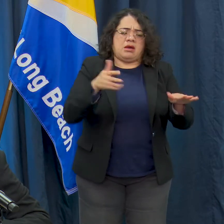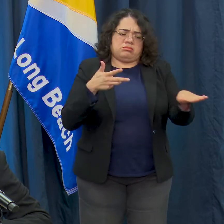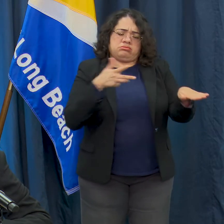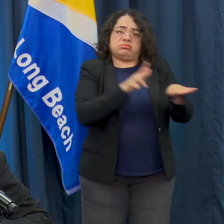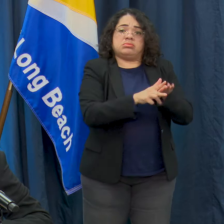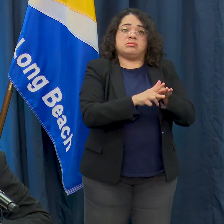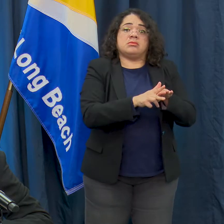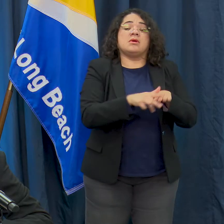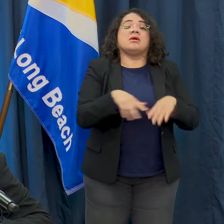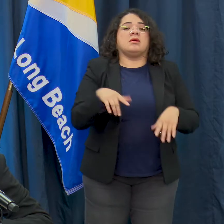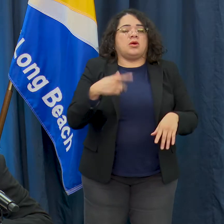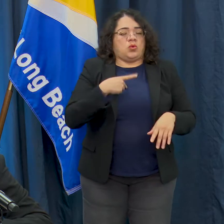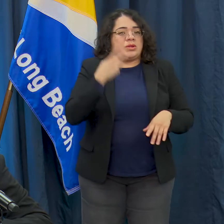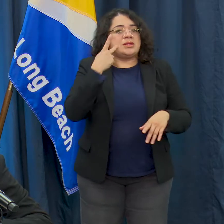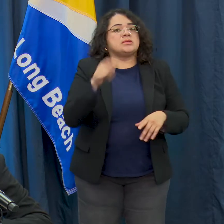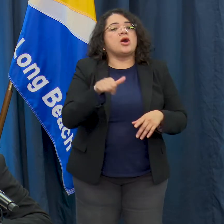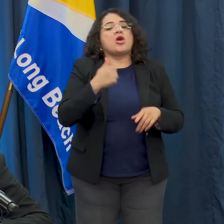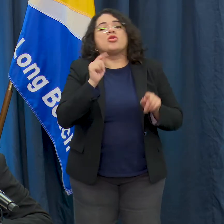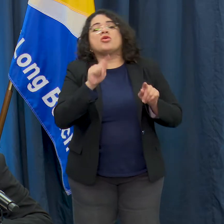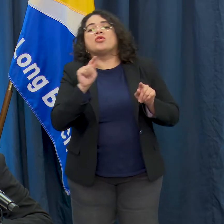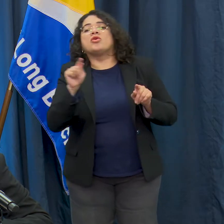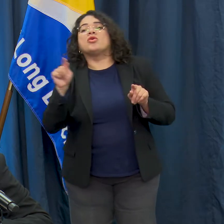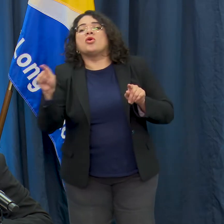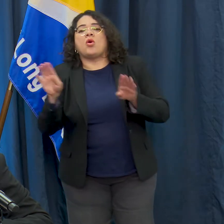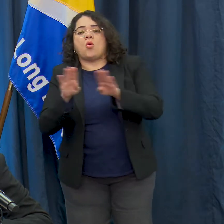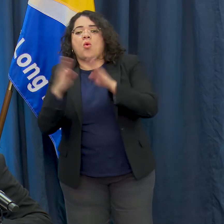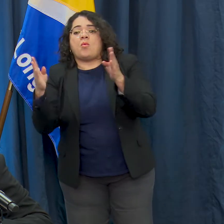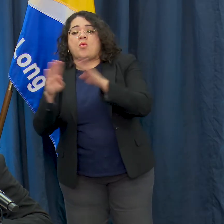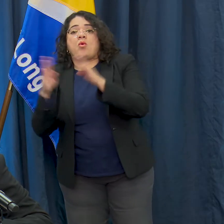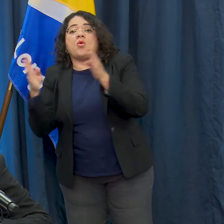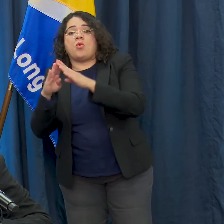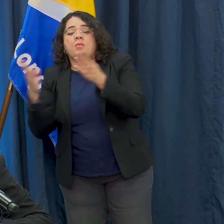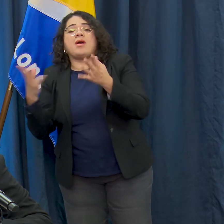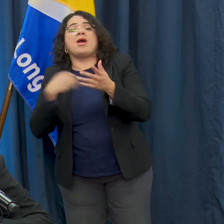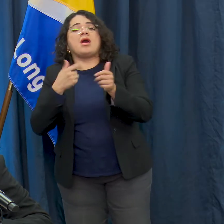open up. Obviously we're asking them to follow safety protocols